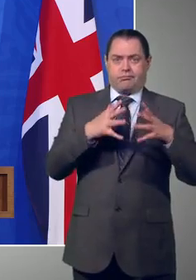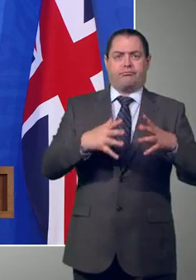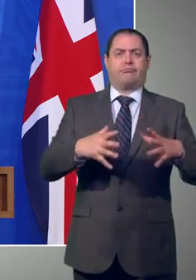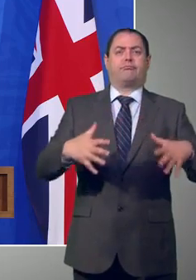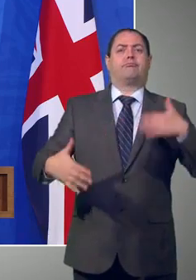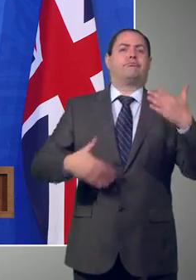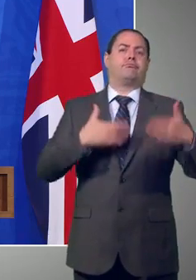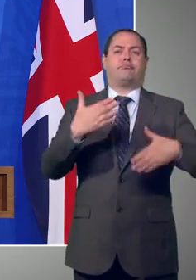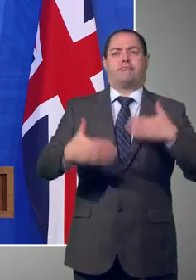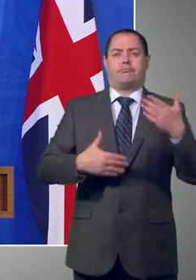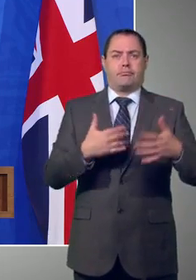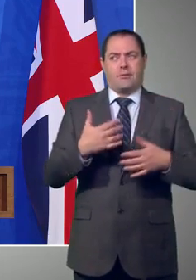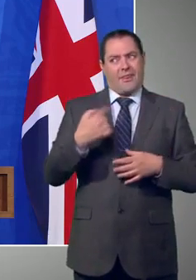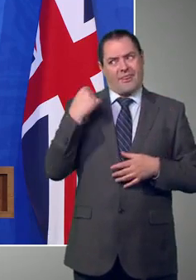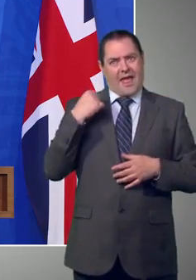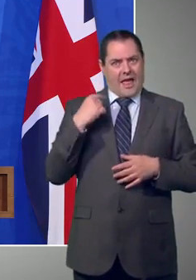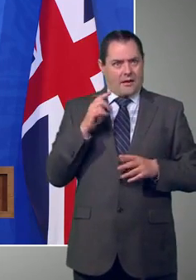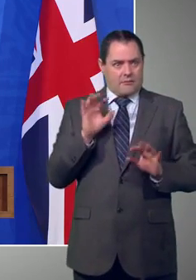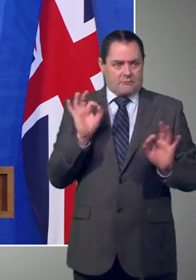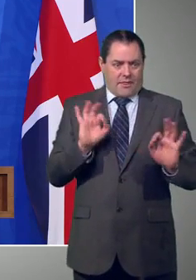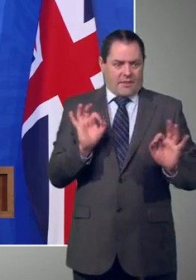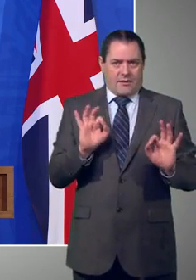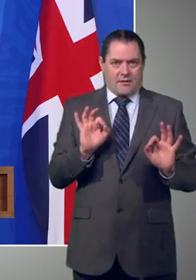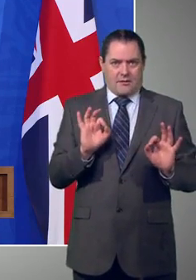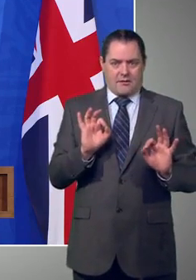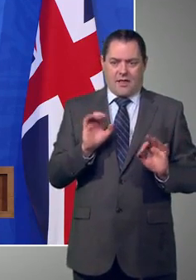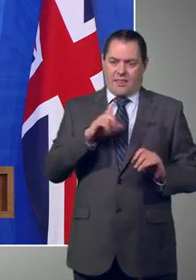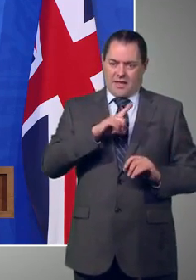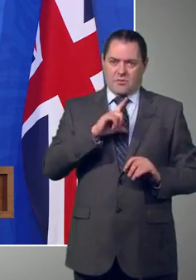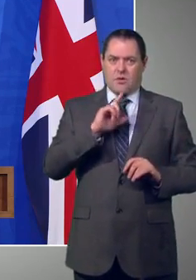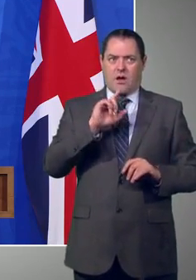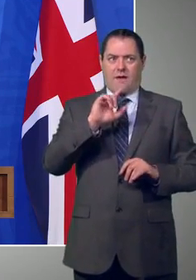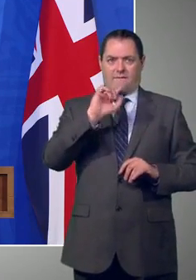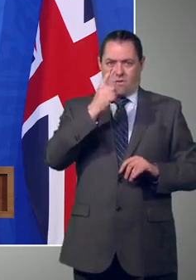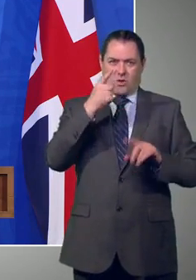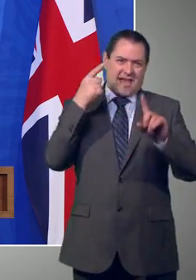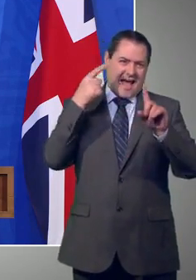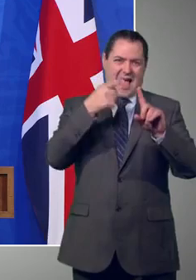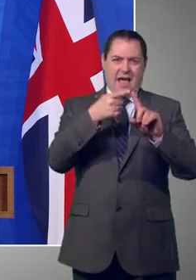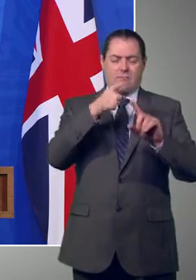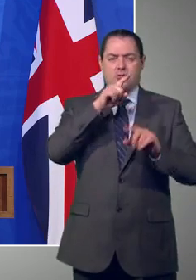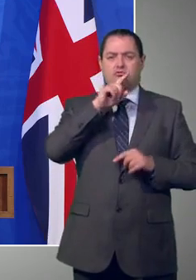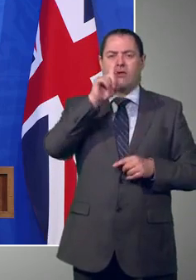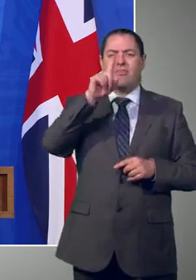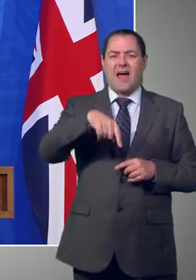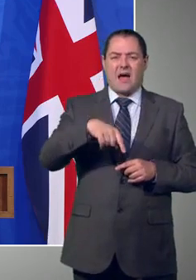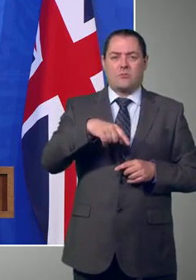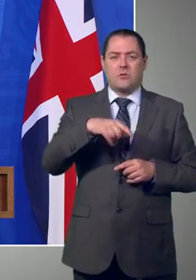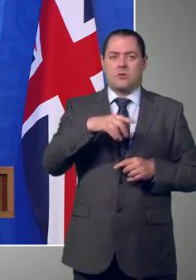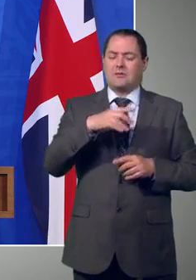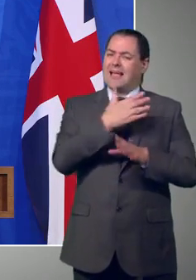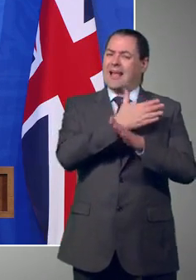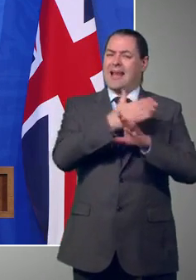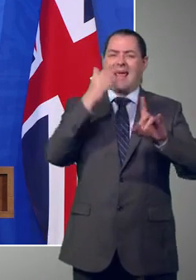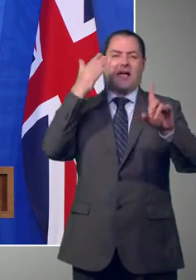that's why the 100 thousand target was so important because it really accelerated the the